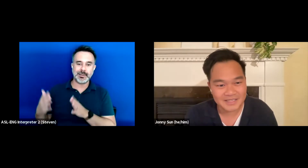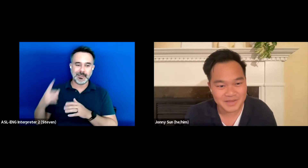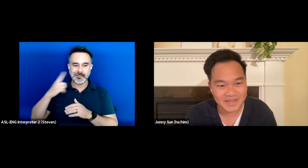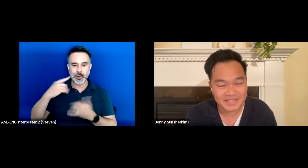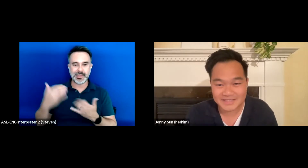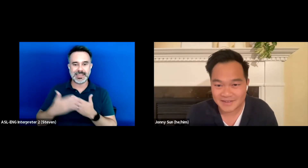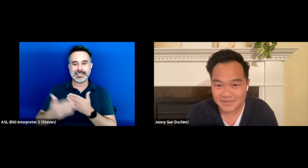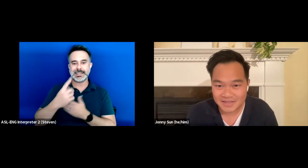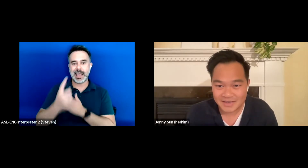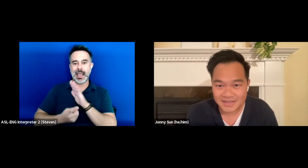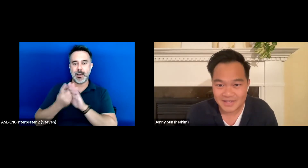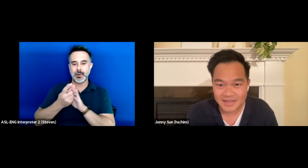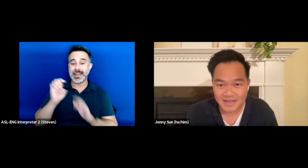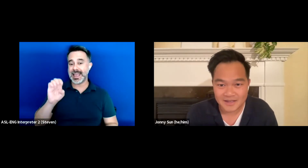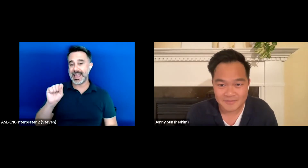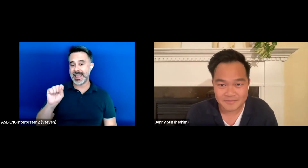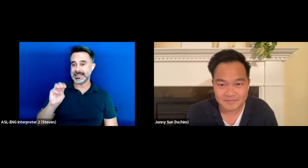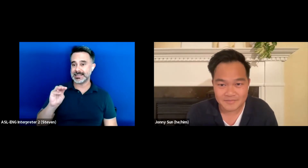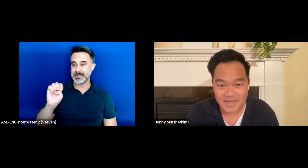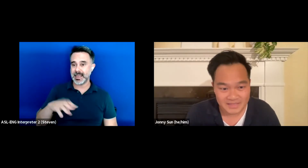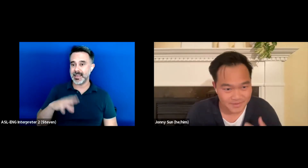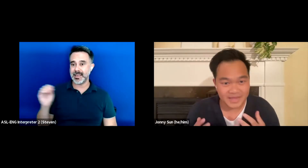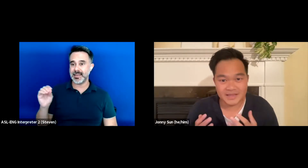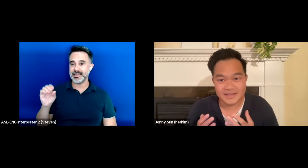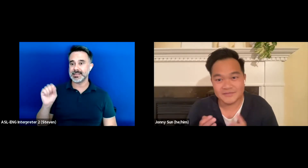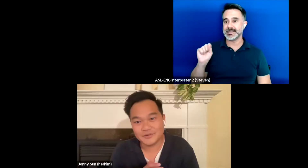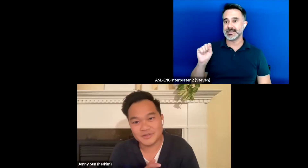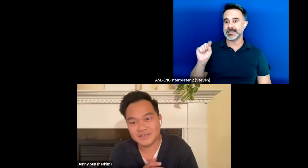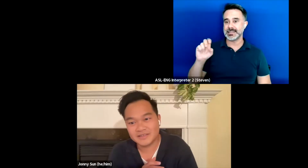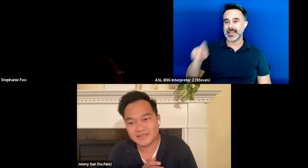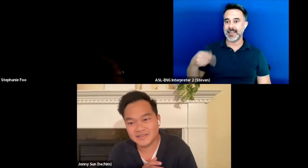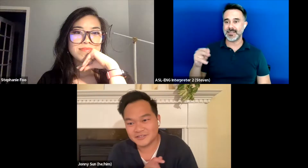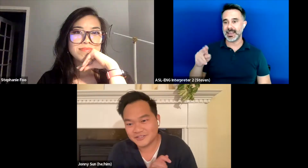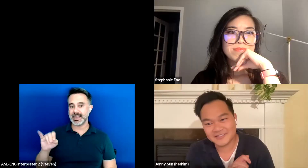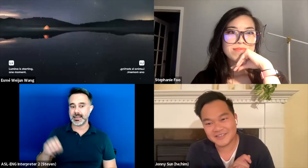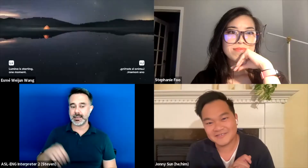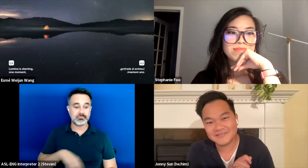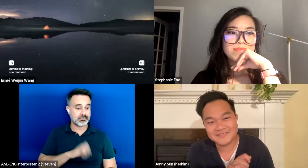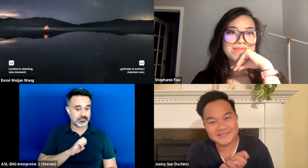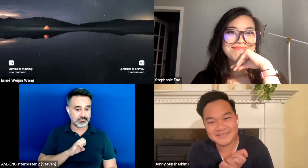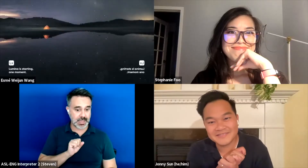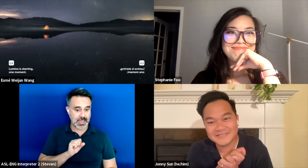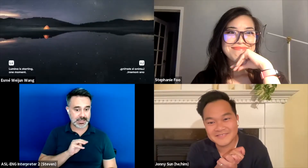Stephanie? Yeah. >> Oh. Hi. I'm Stephanie Foo.